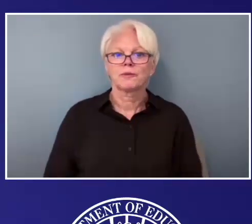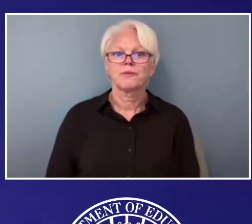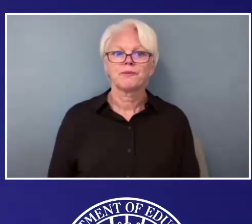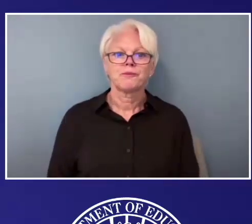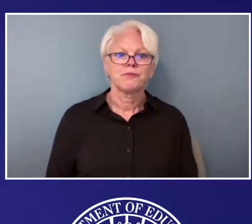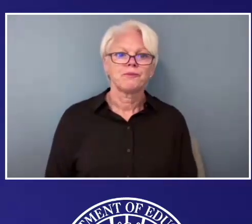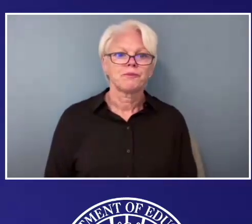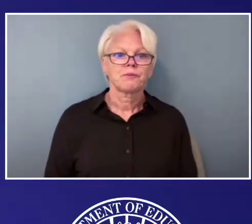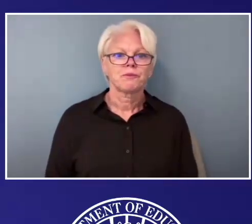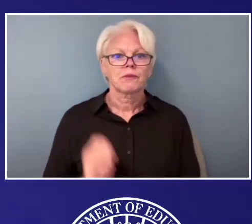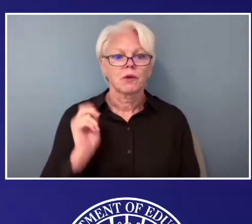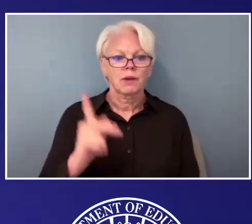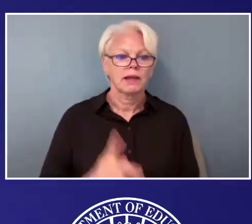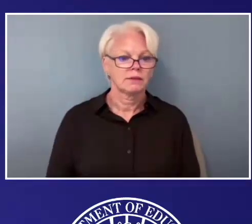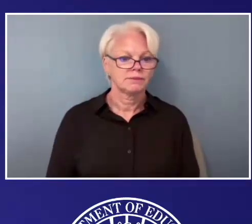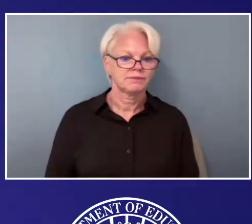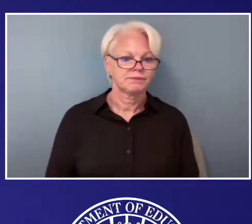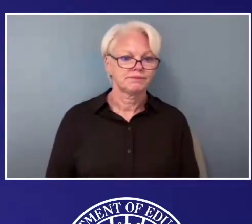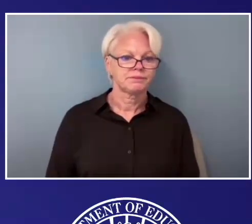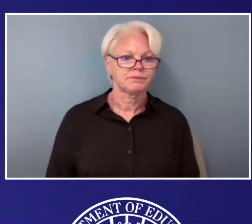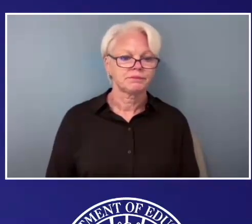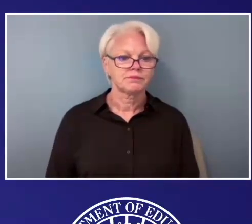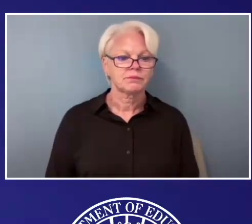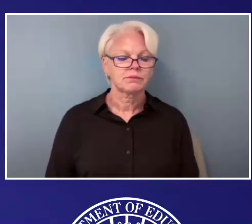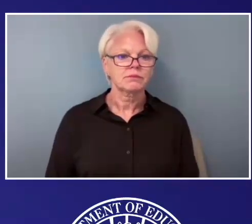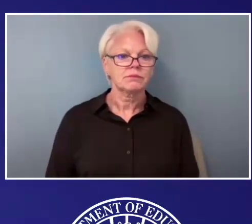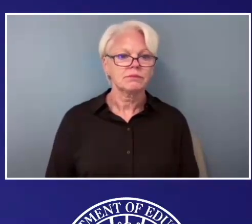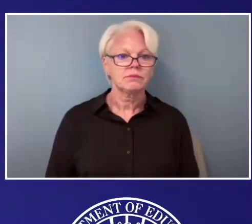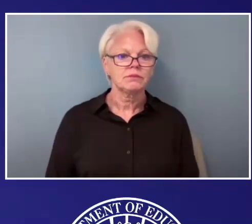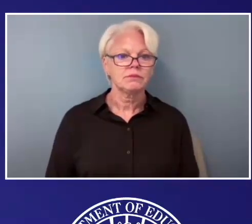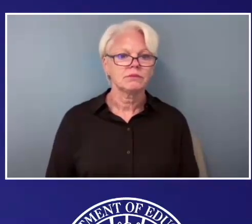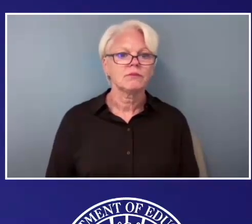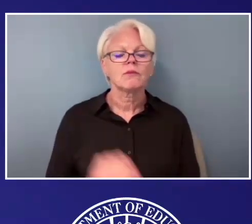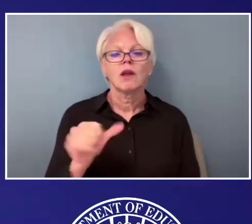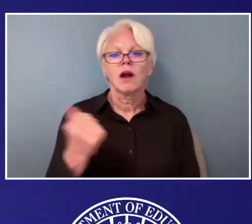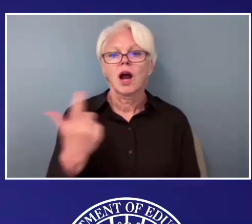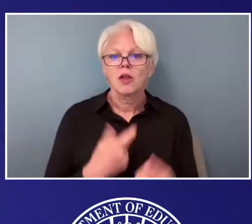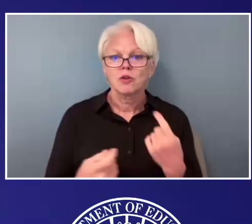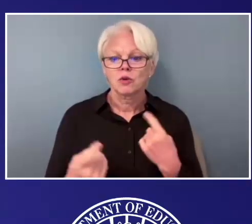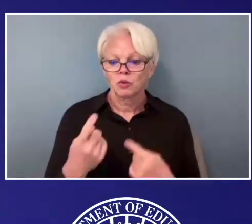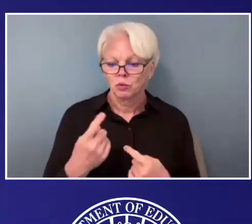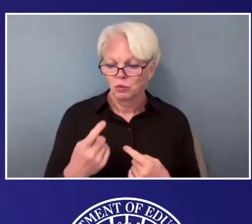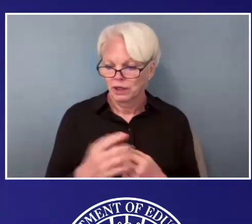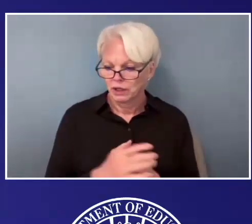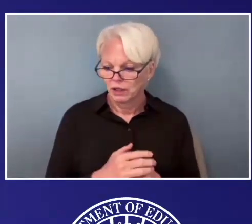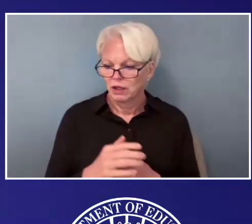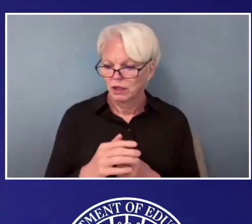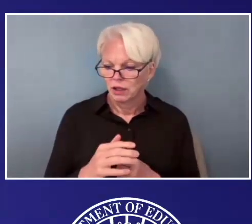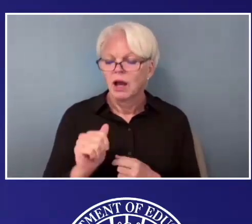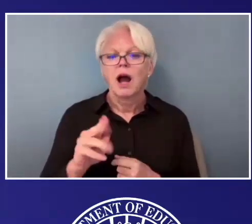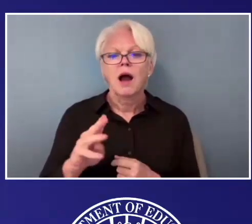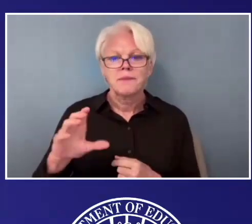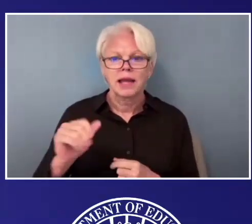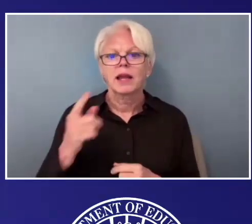Okay. Another question. Emeka, we responded to that it was an